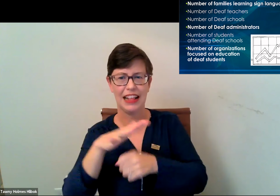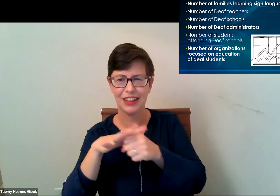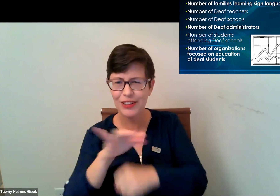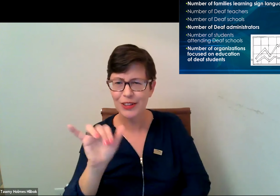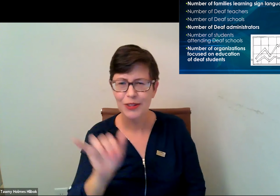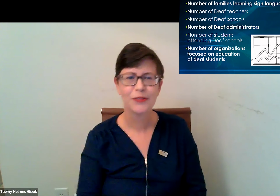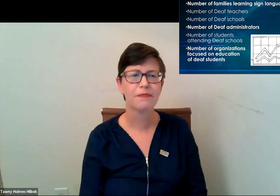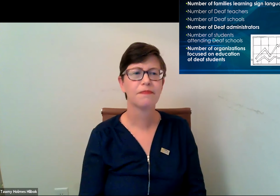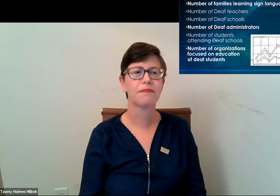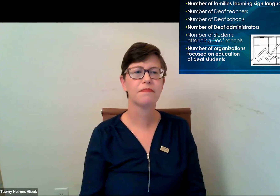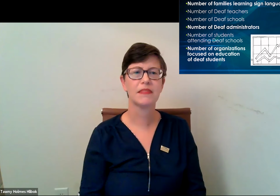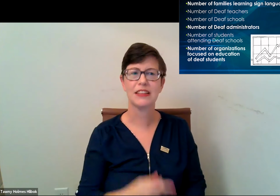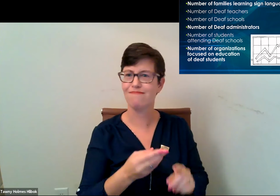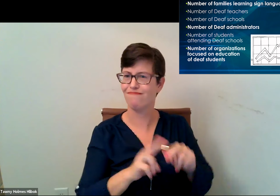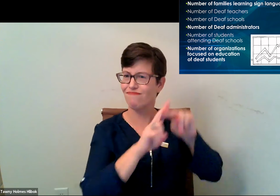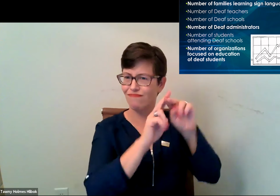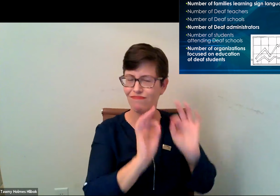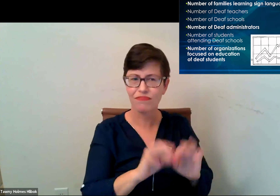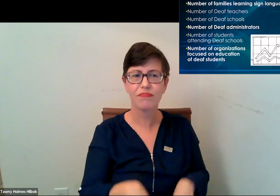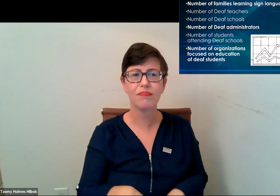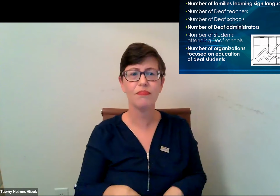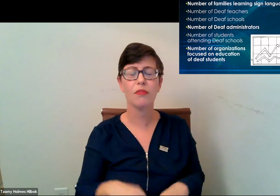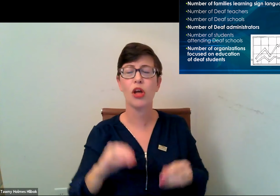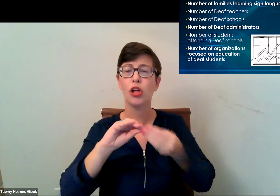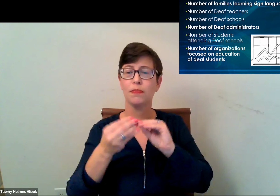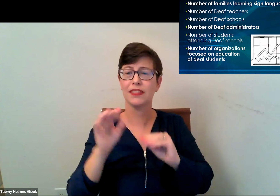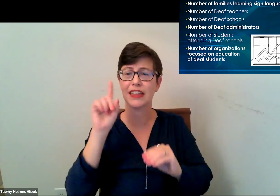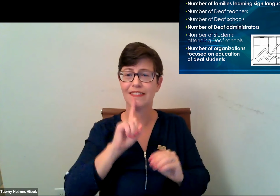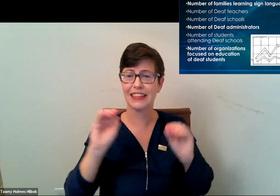gallaudet University has been doing that and it's level as well, so we've seen an increase,